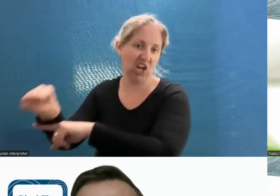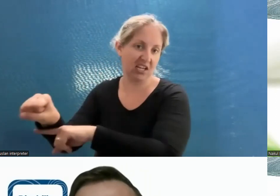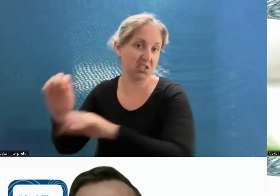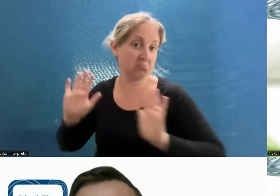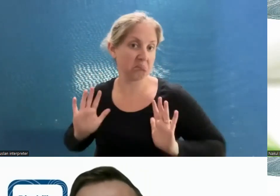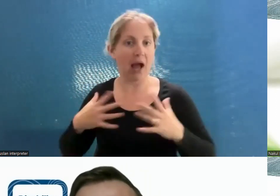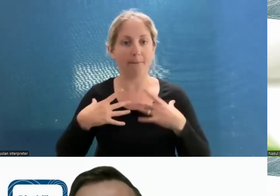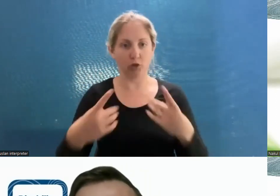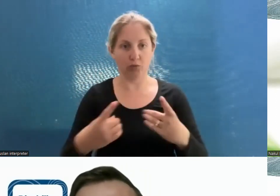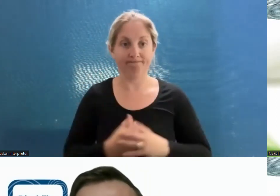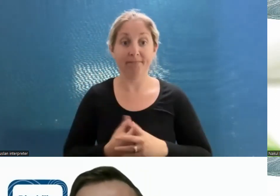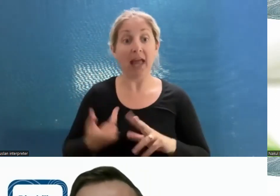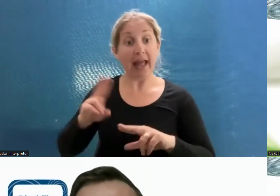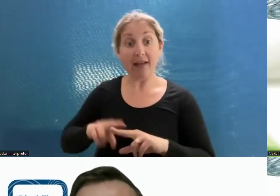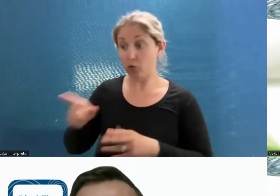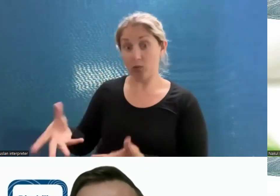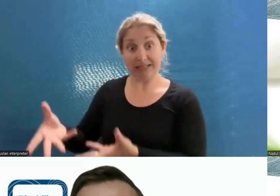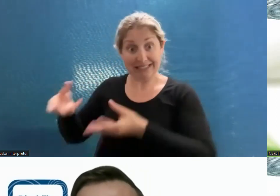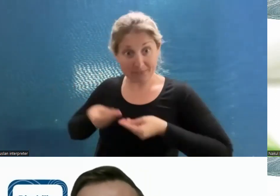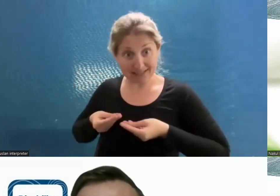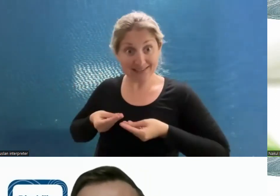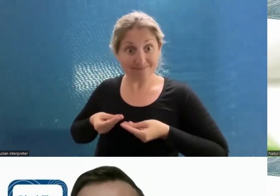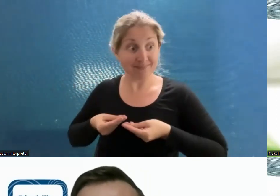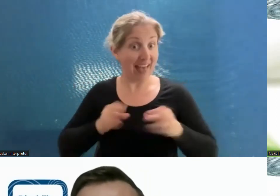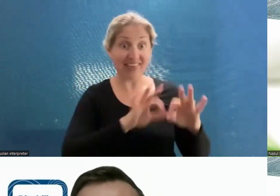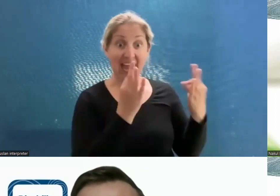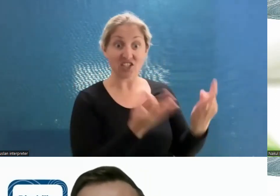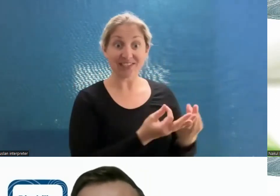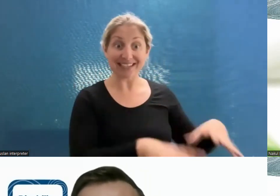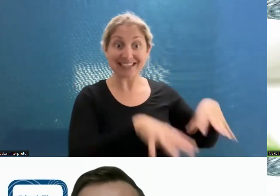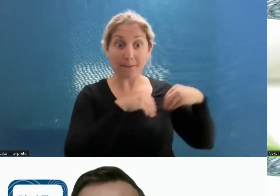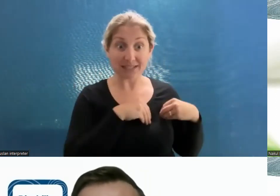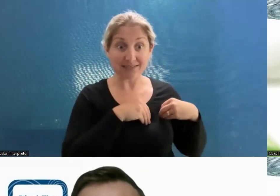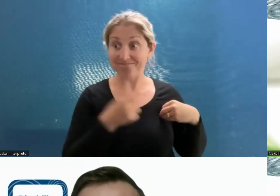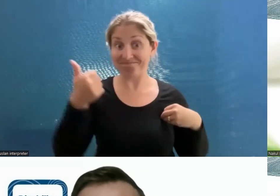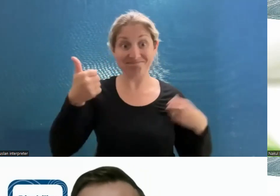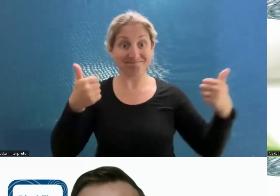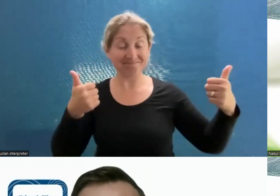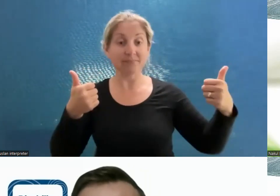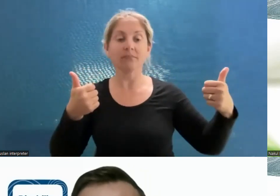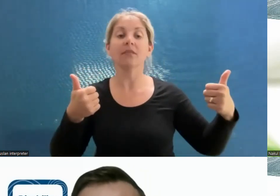If you do accept it, and the agency also accepts it, what makes the decision binding on both